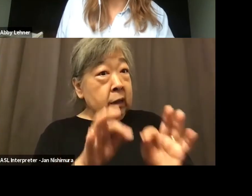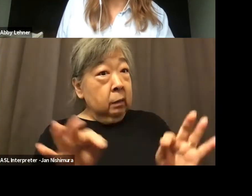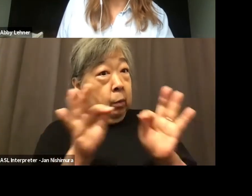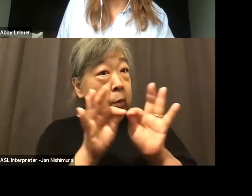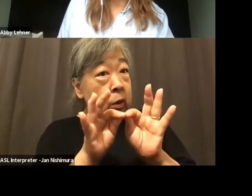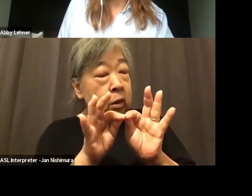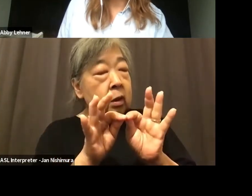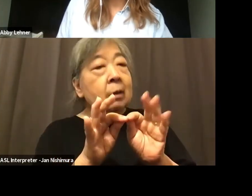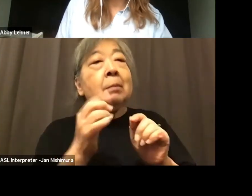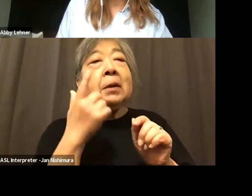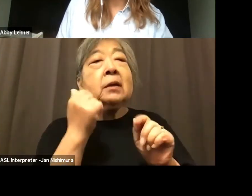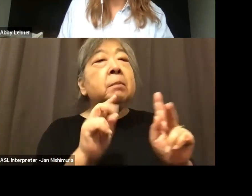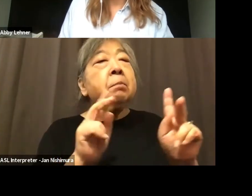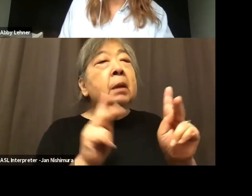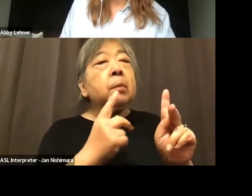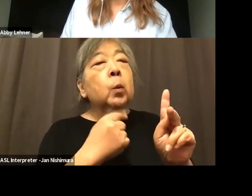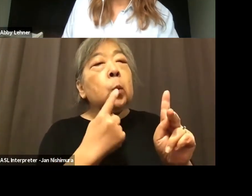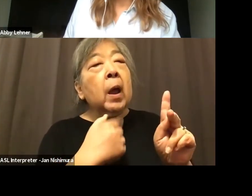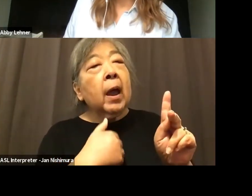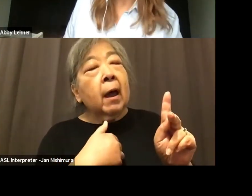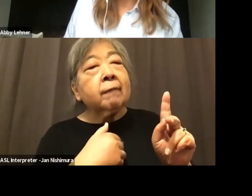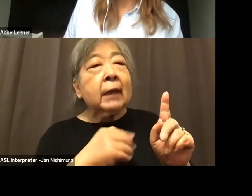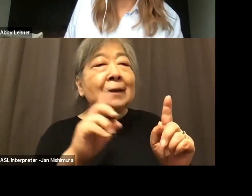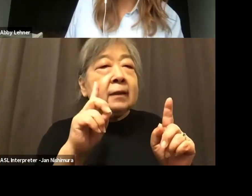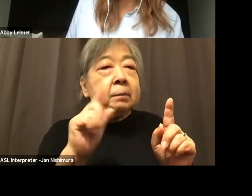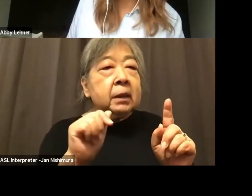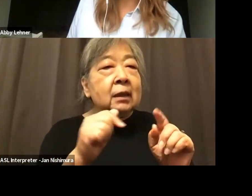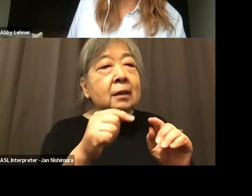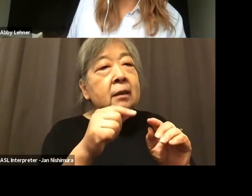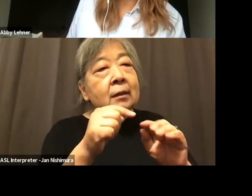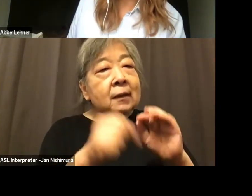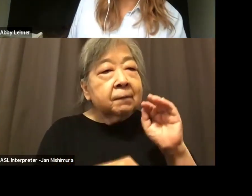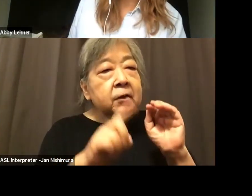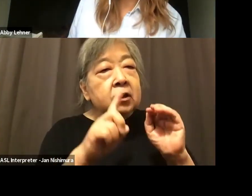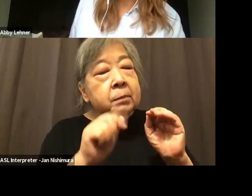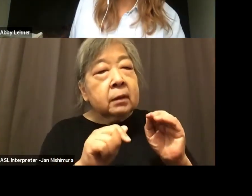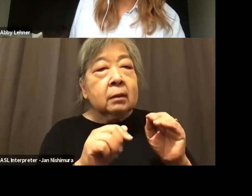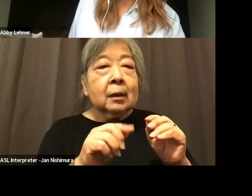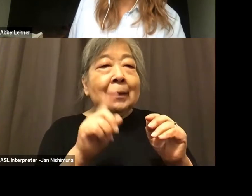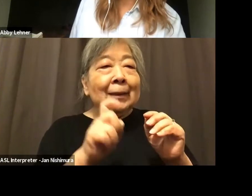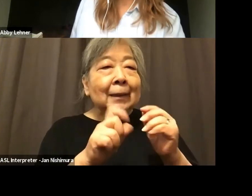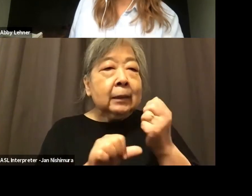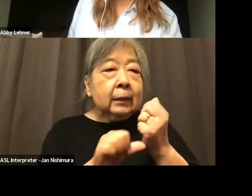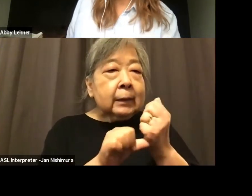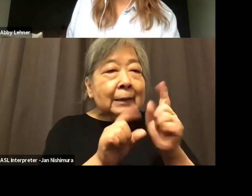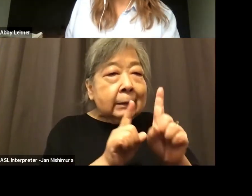disabilities that require personal care attendant services or durable medical equipment, those things can be